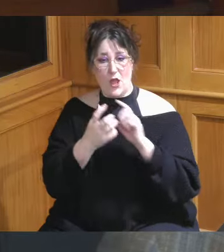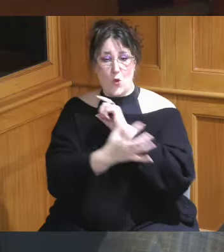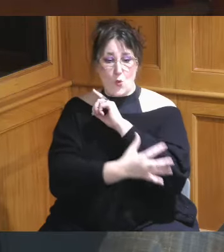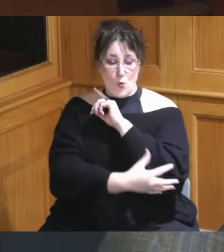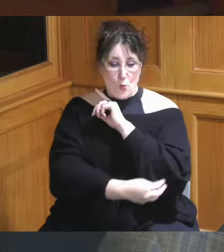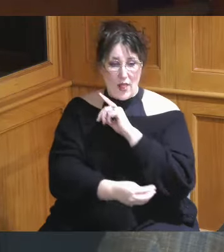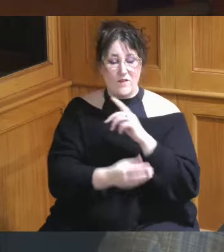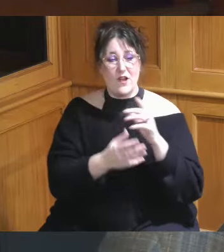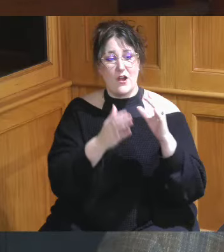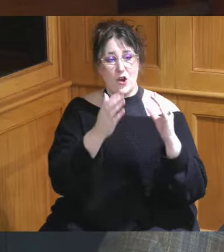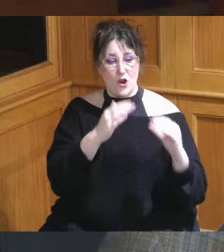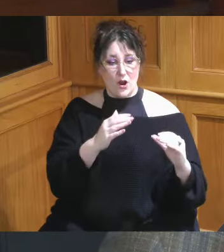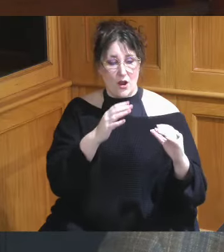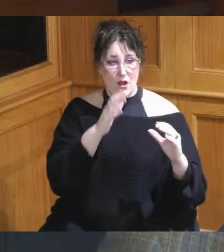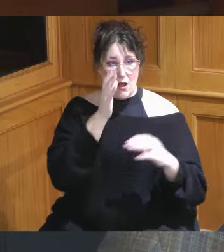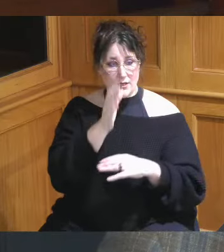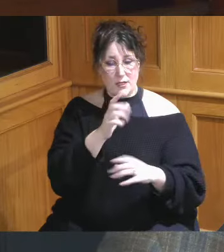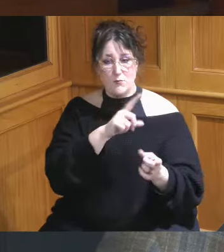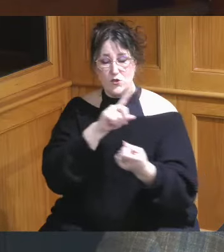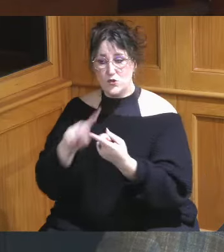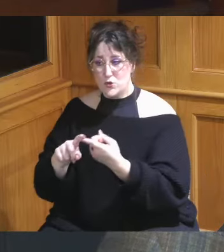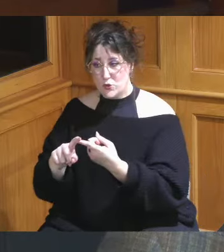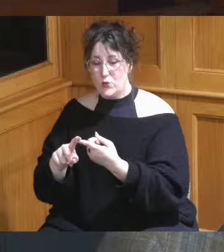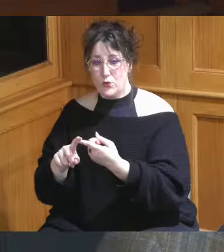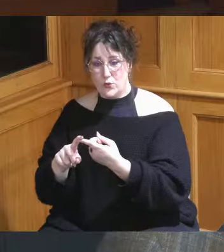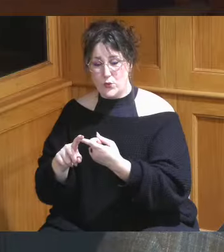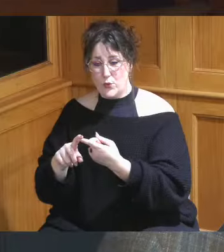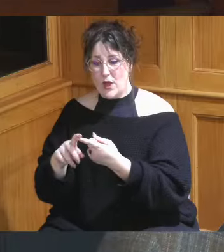concept. Looking forward to that. The next Director will have a lot of challenges. We'll